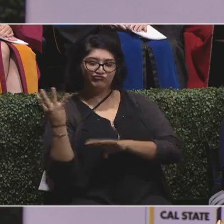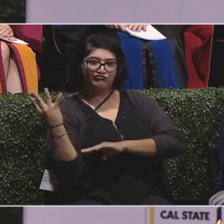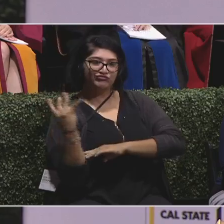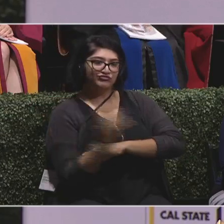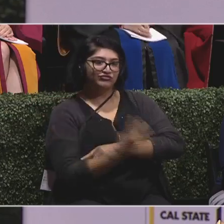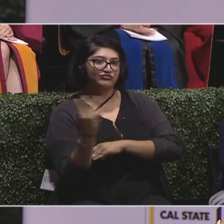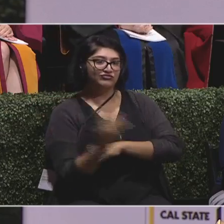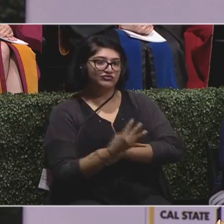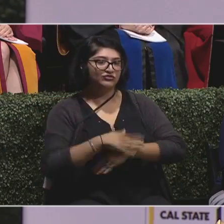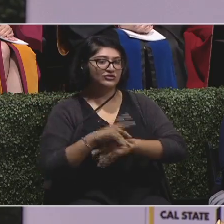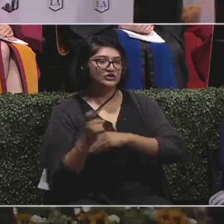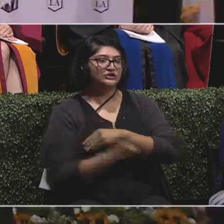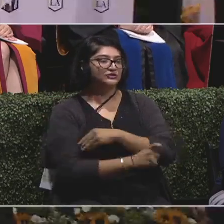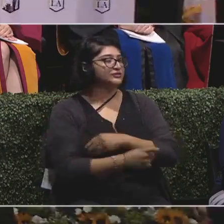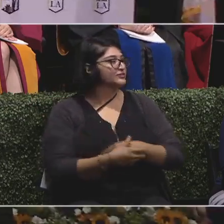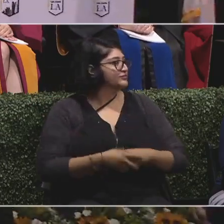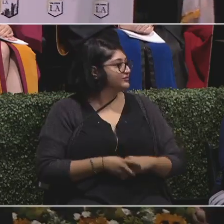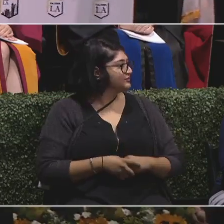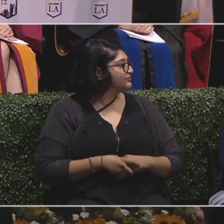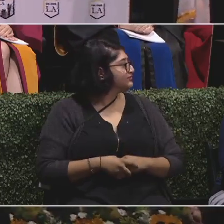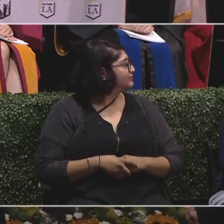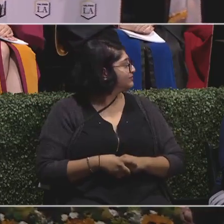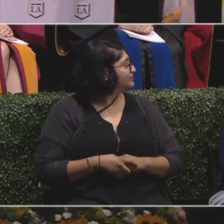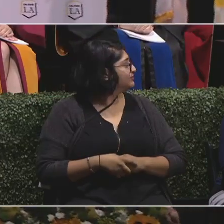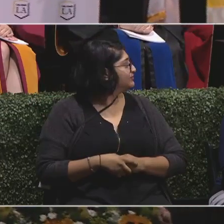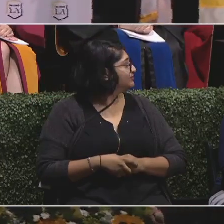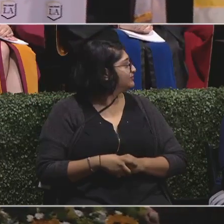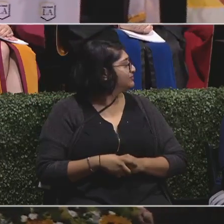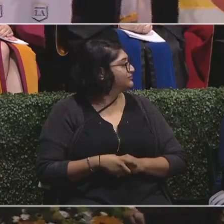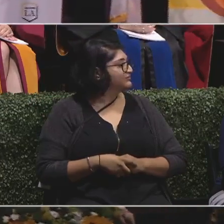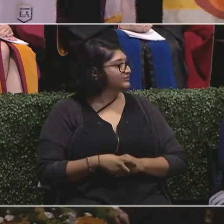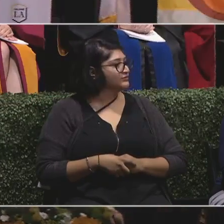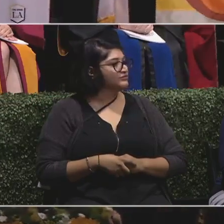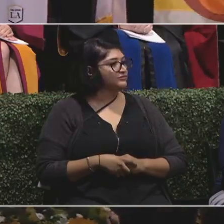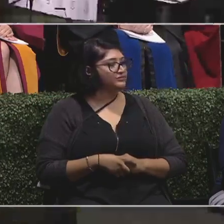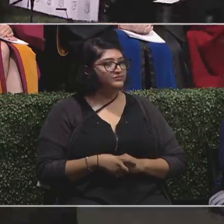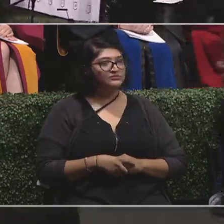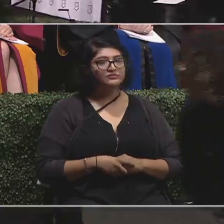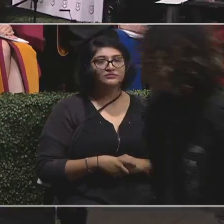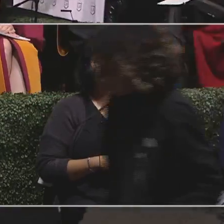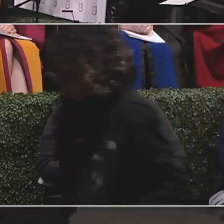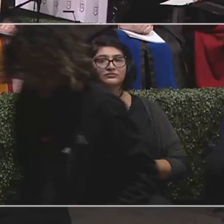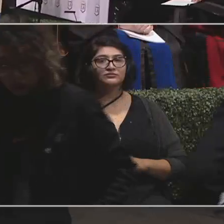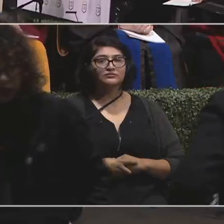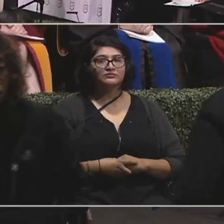OF ART AND THE MASTERS OF SCIENCE FROM THE COLLEGE OF NATURAL AND SOCIAL SCIENCES